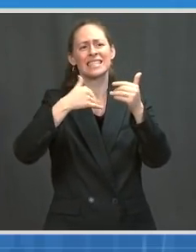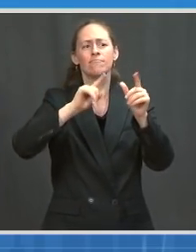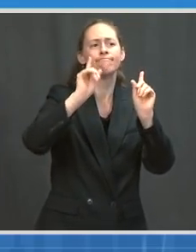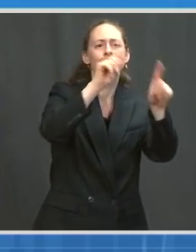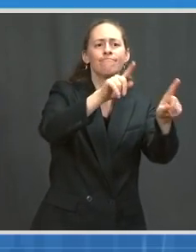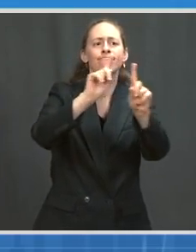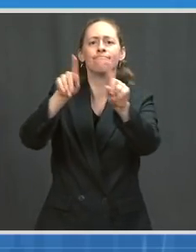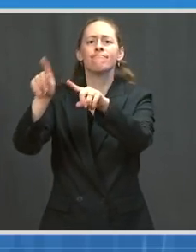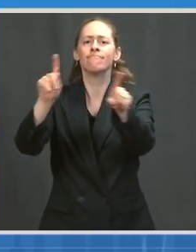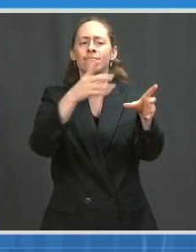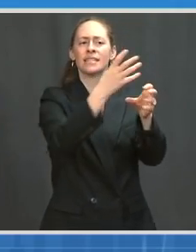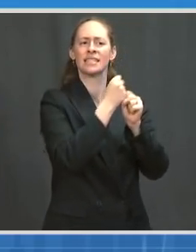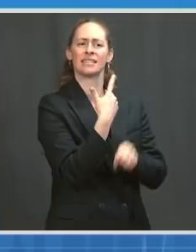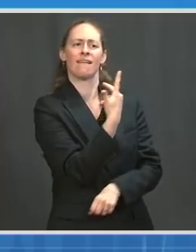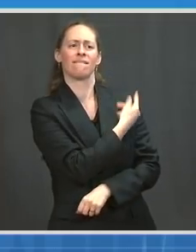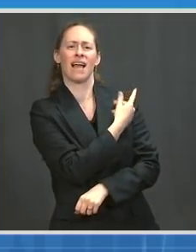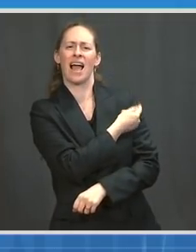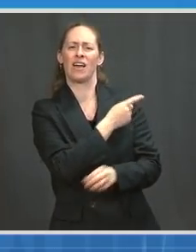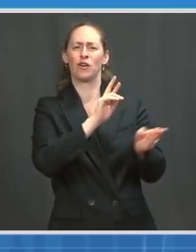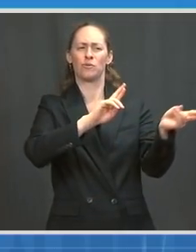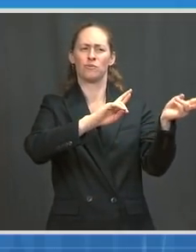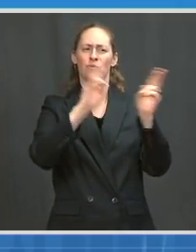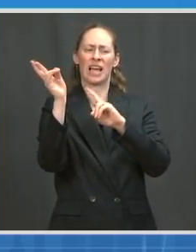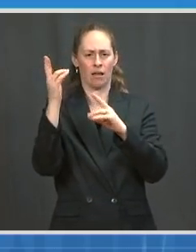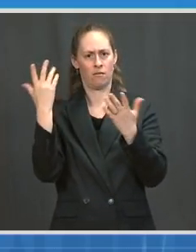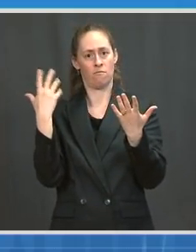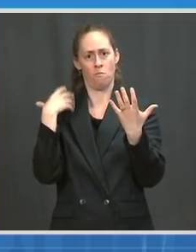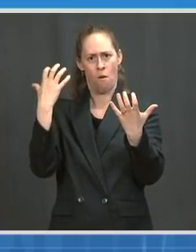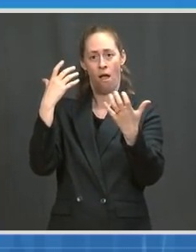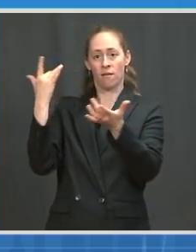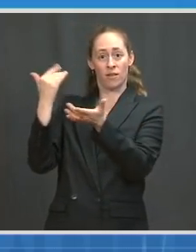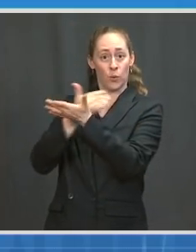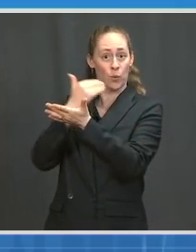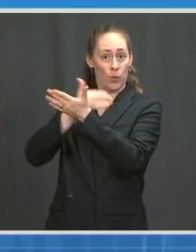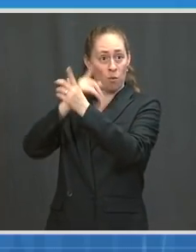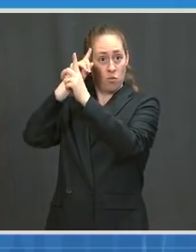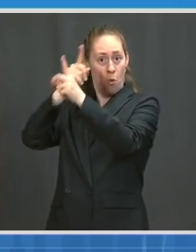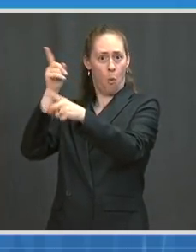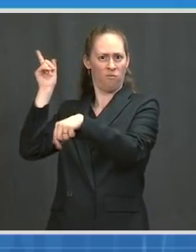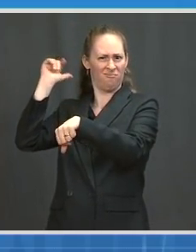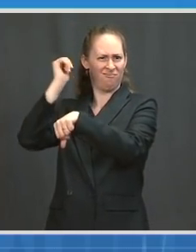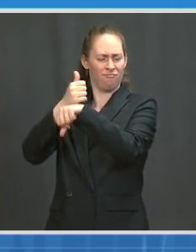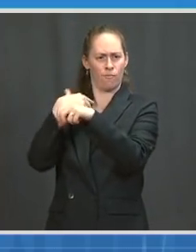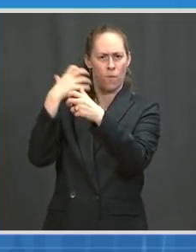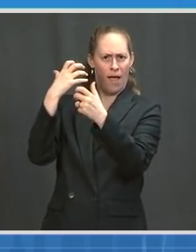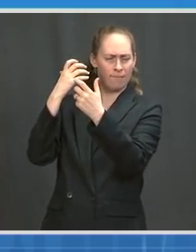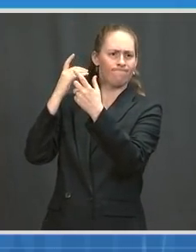So, how are we going to get 70 percent of adults to have their first shot by July 4th?